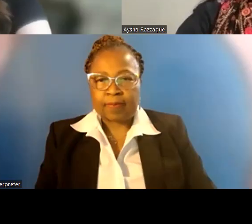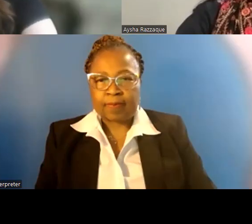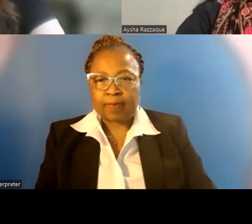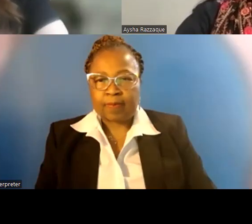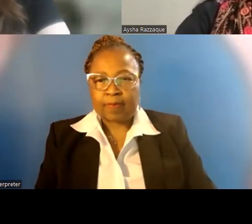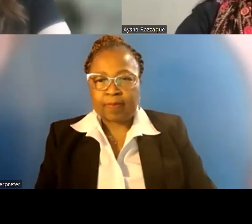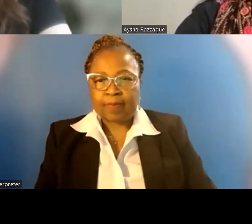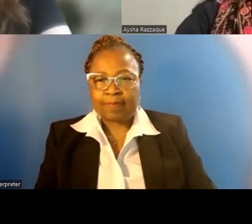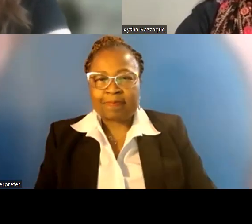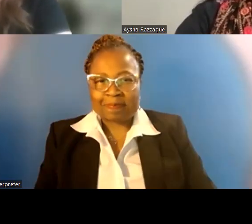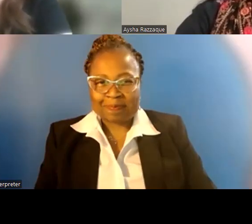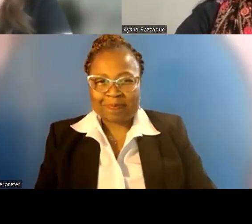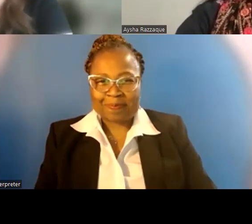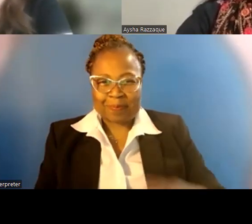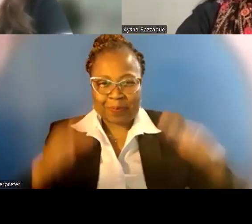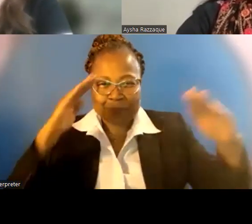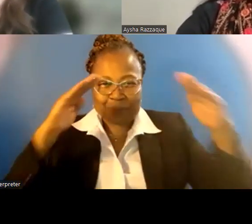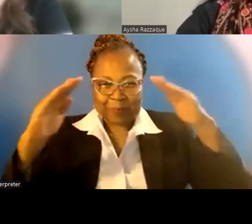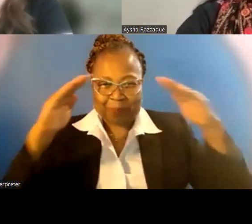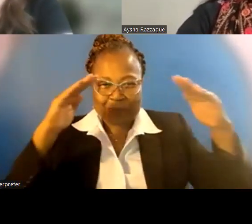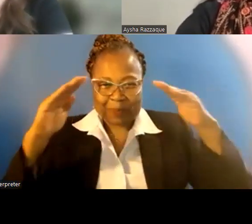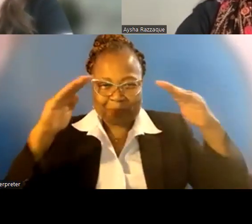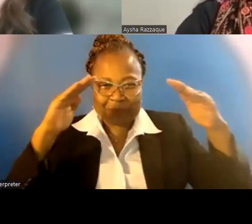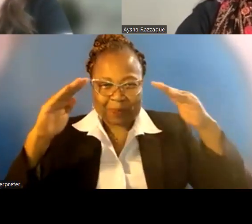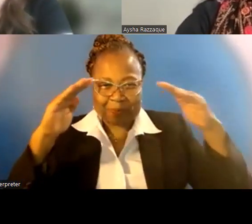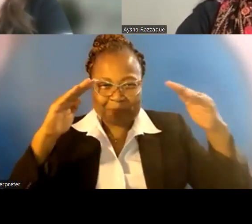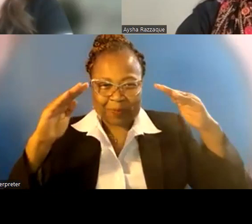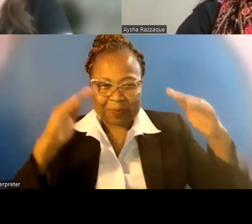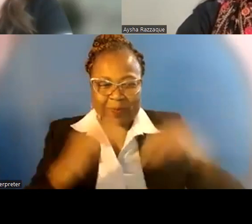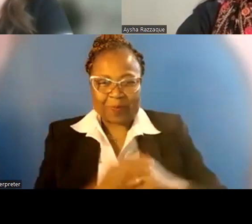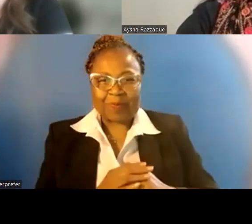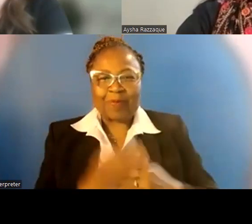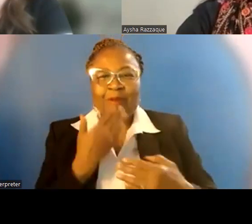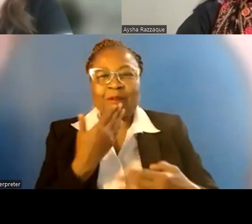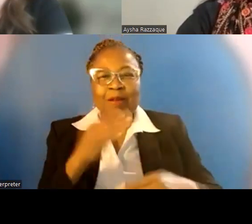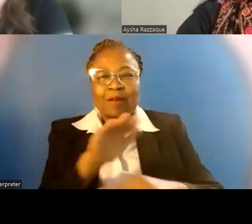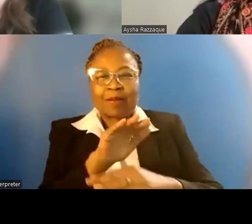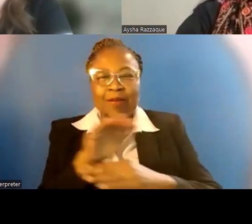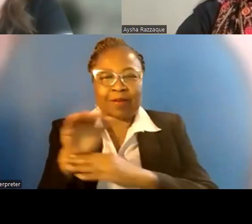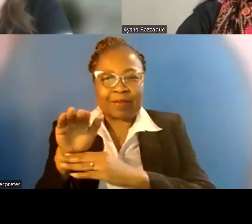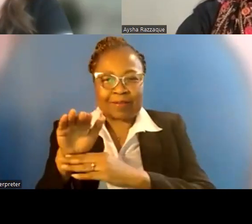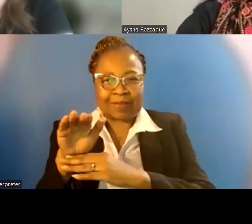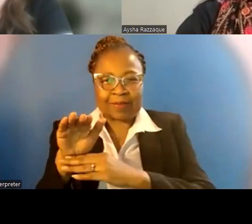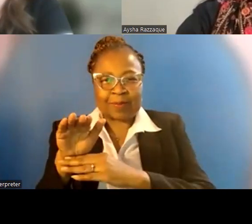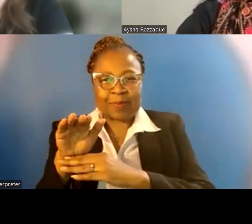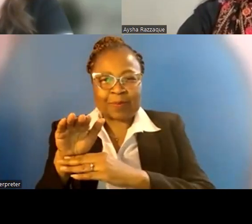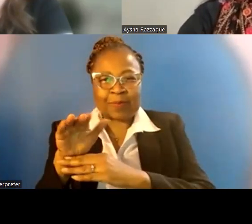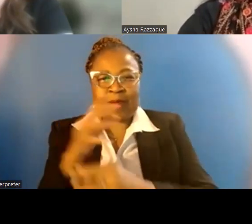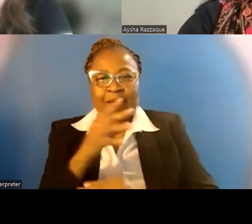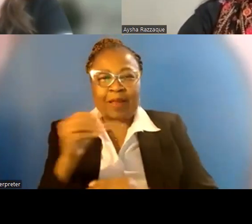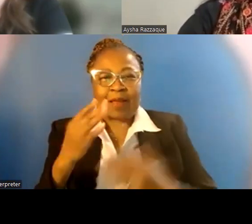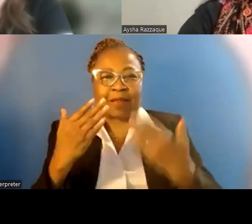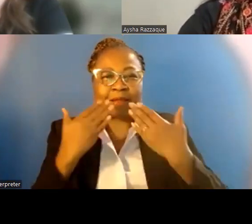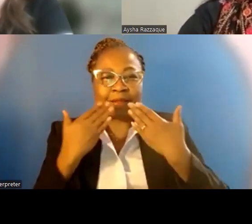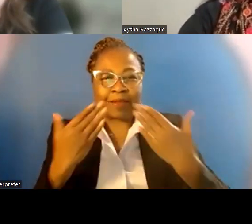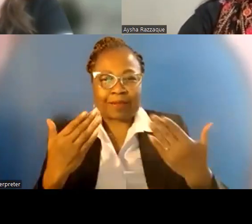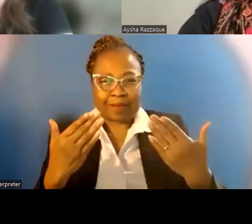Alrighty, hello everyone. Good afternoon and thank you for joining us